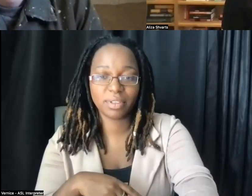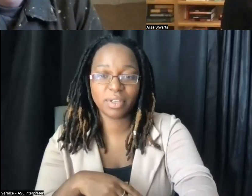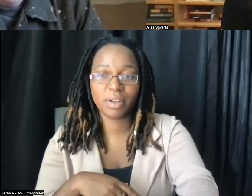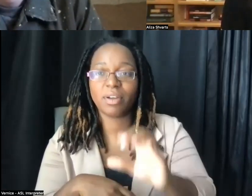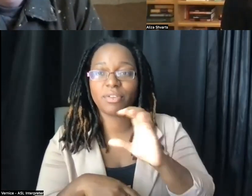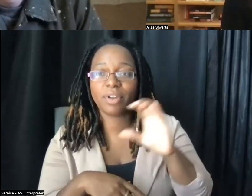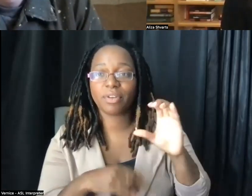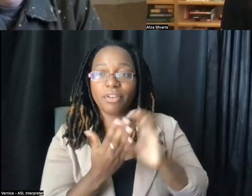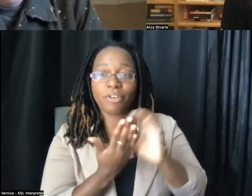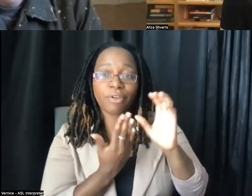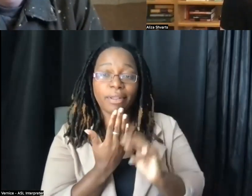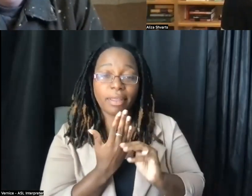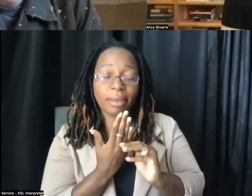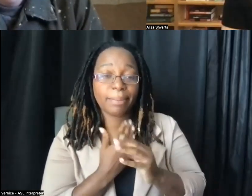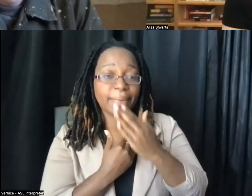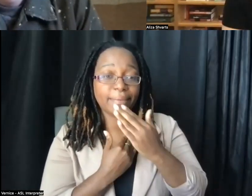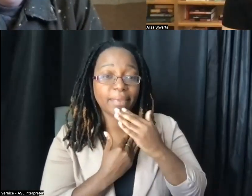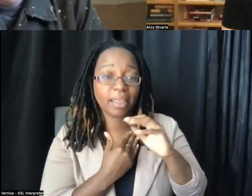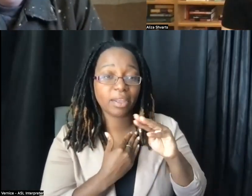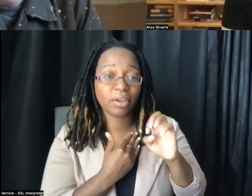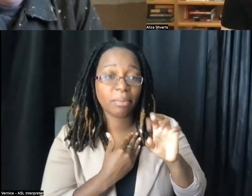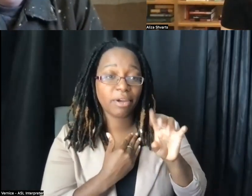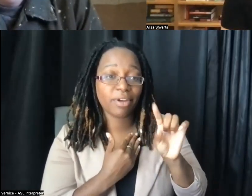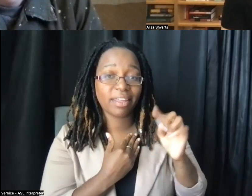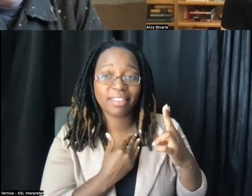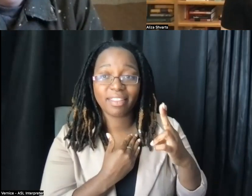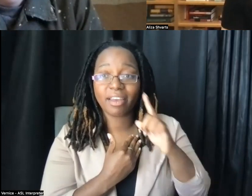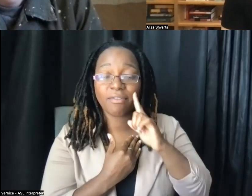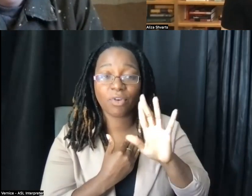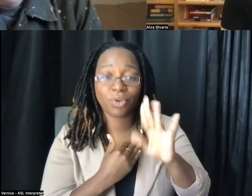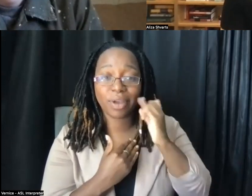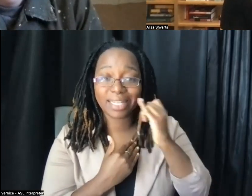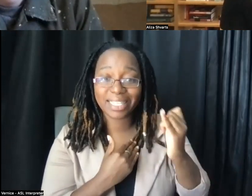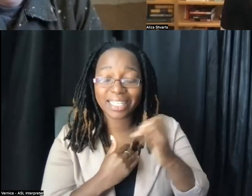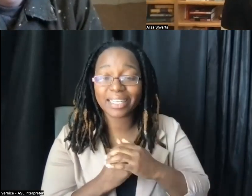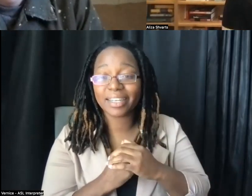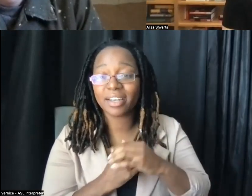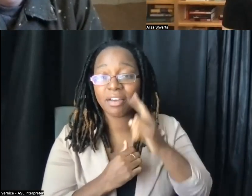keep going after this event. The recording will be available on the Creative Capital curriculum and thank